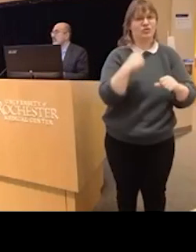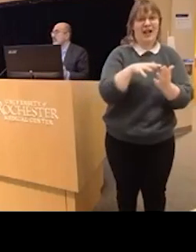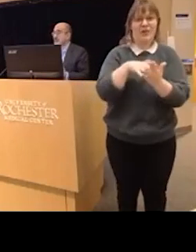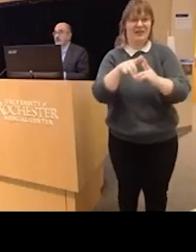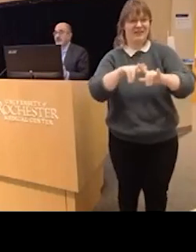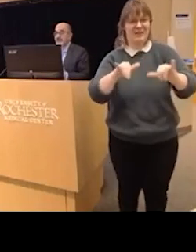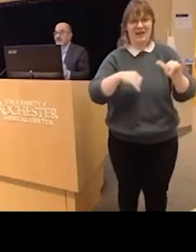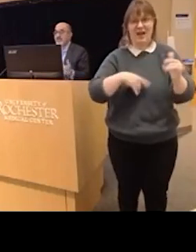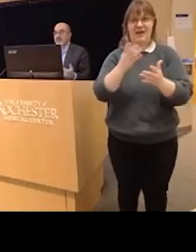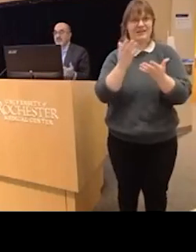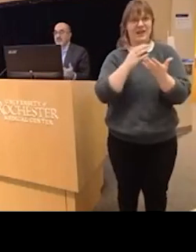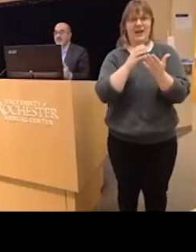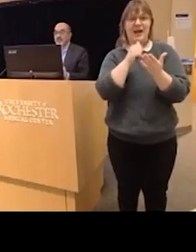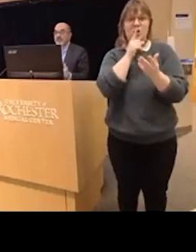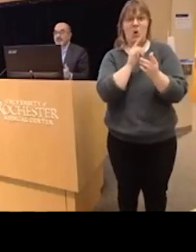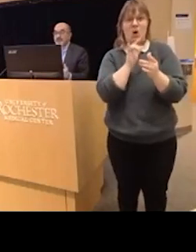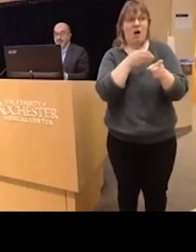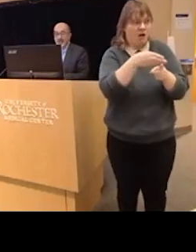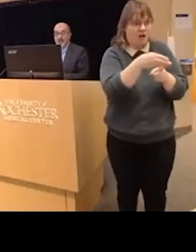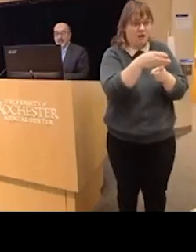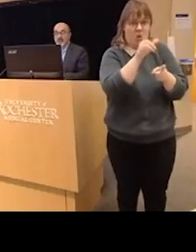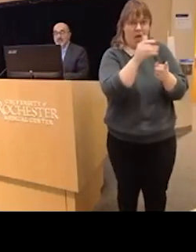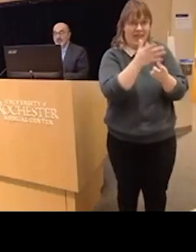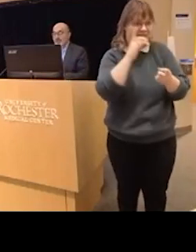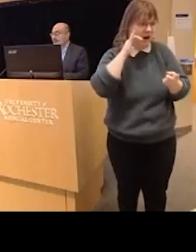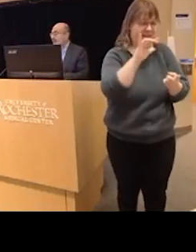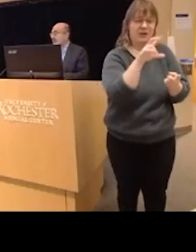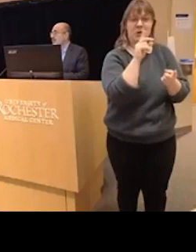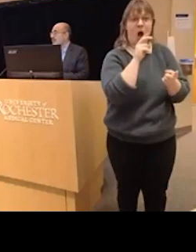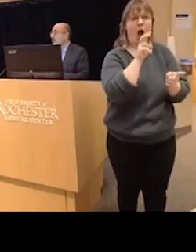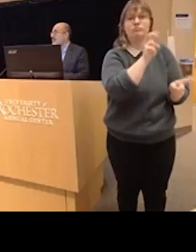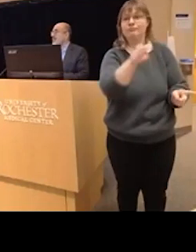is I don't totally stick with one thing all the time and a little uh a little quip I like to say